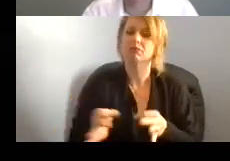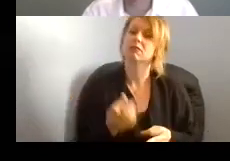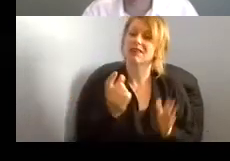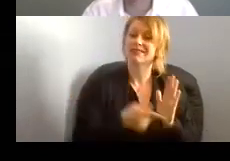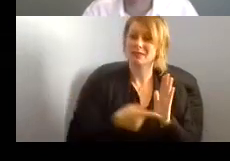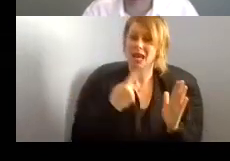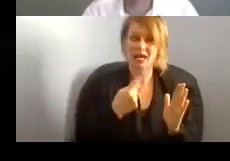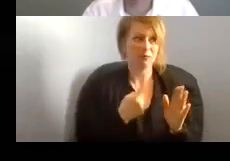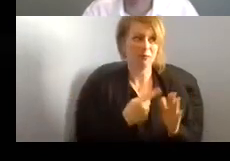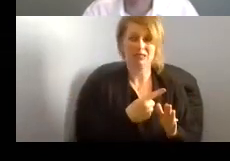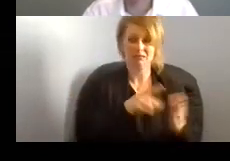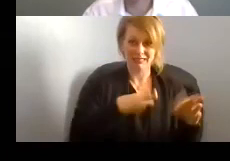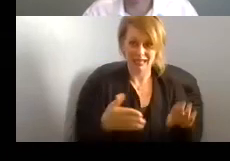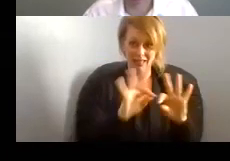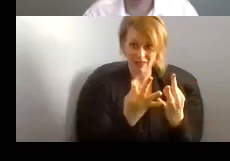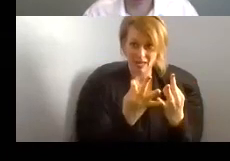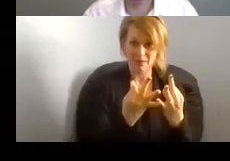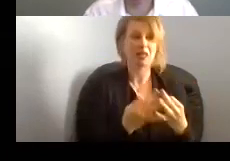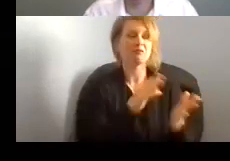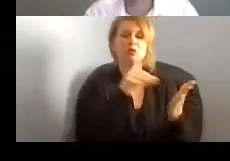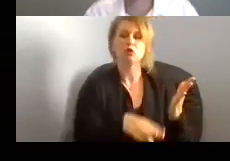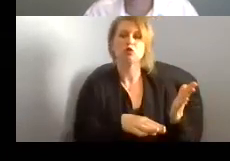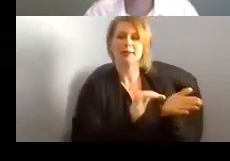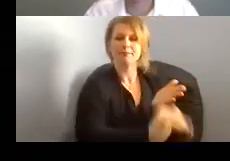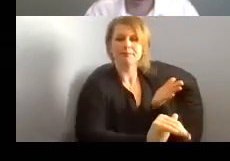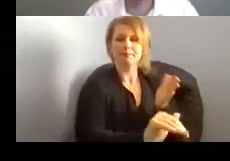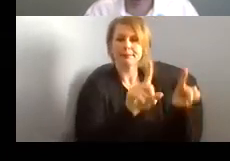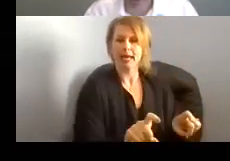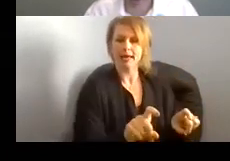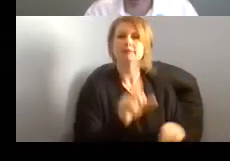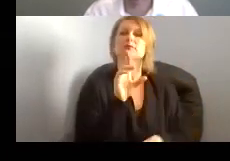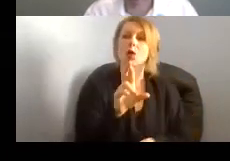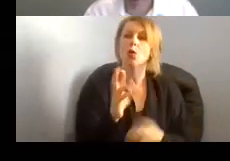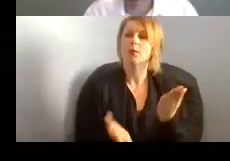or given modifications, such as testing alone in a quiet location with extra time.